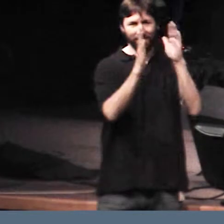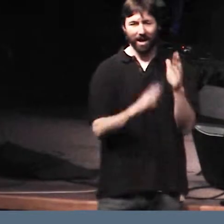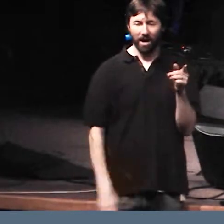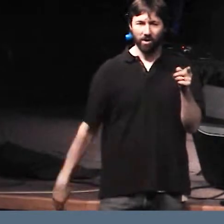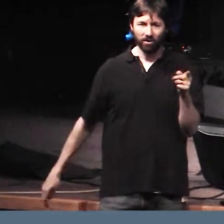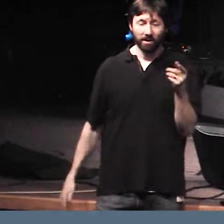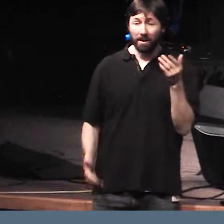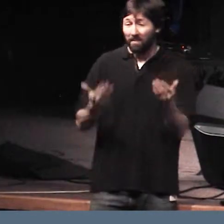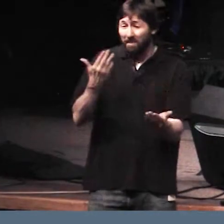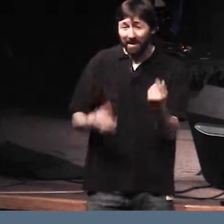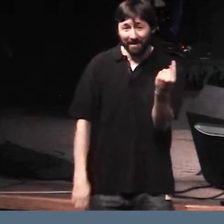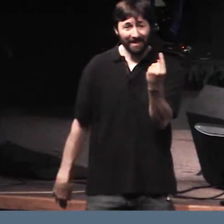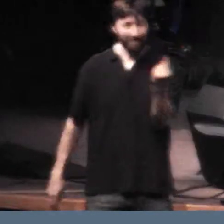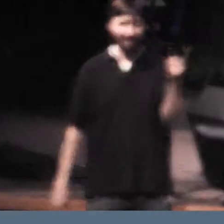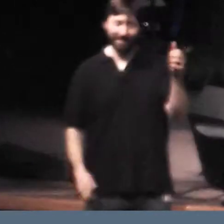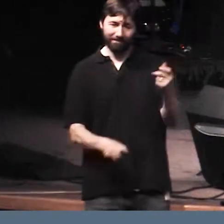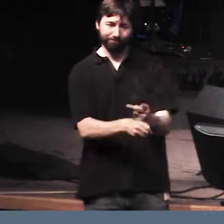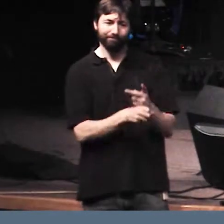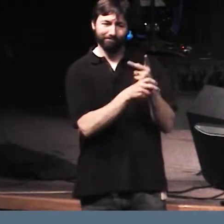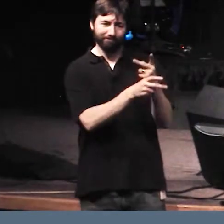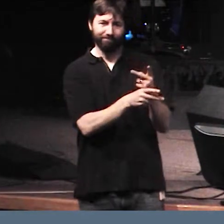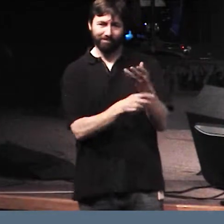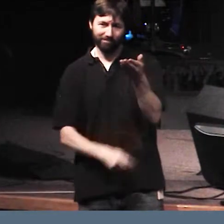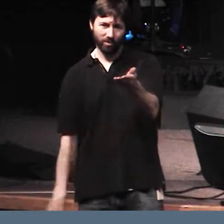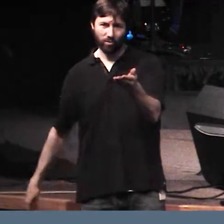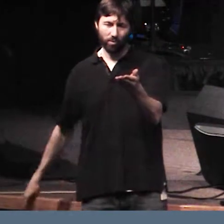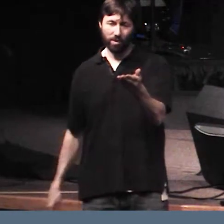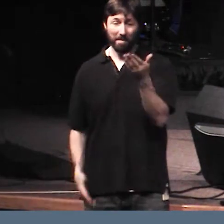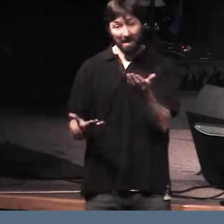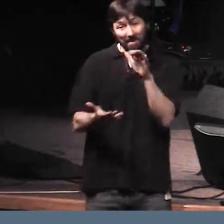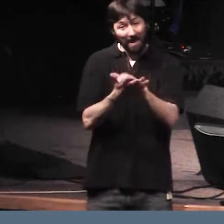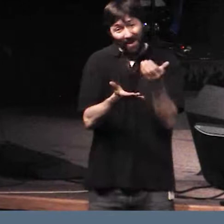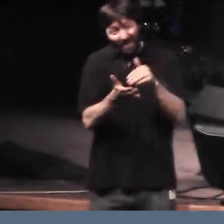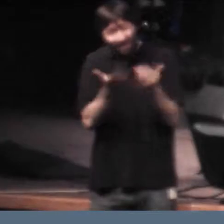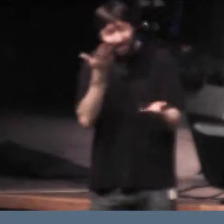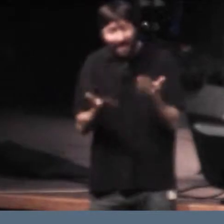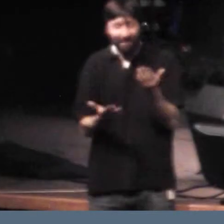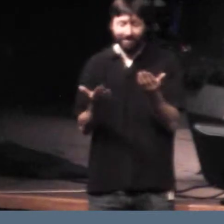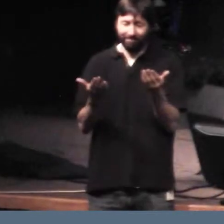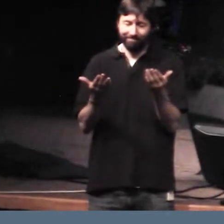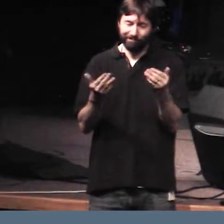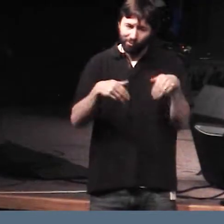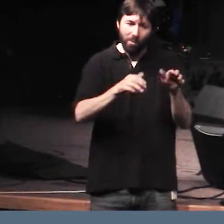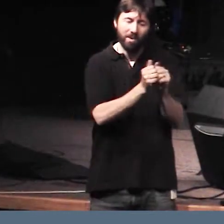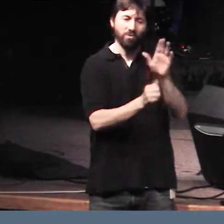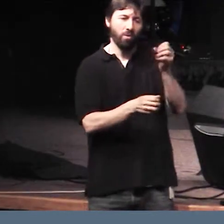and maybe there's somebody there that can can take care of you and maybe even get married again but you need to go back and be with your own kind